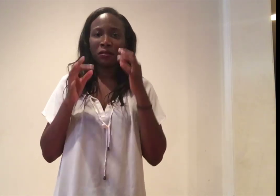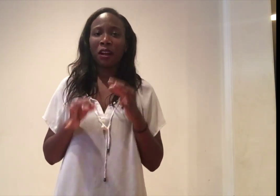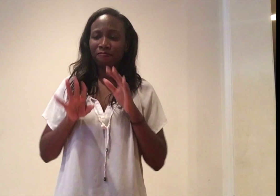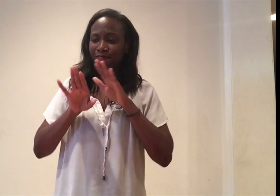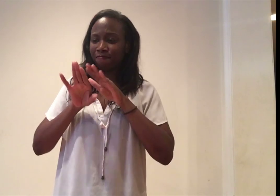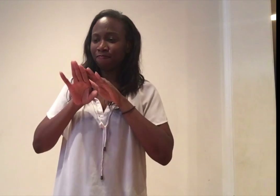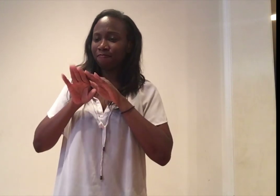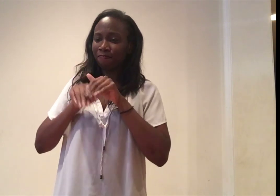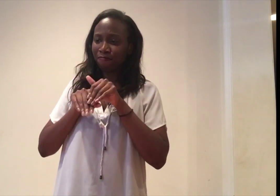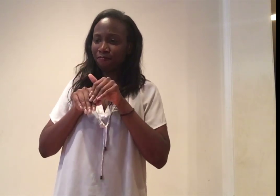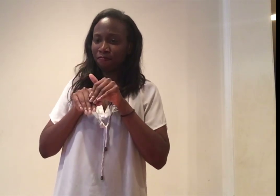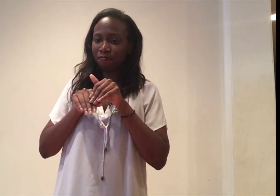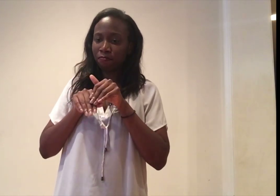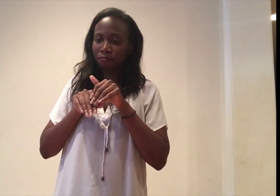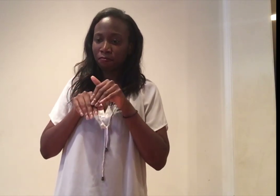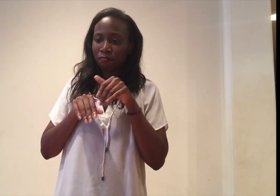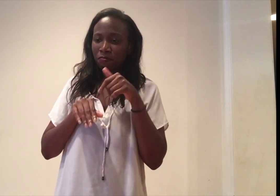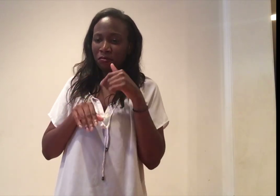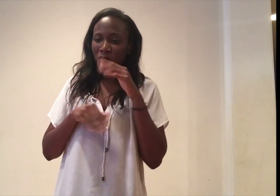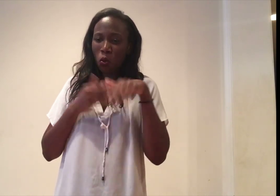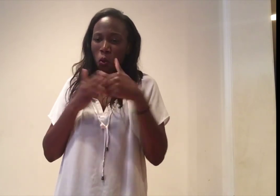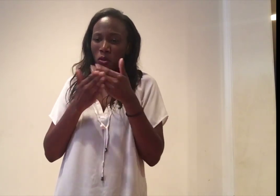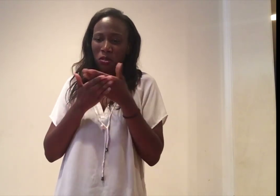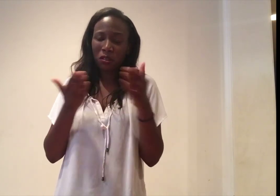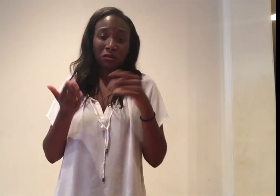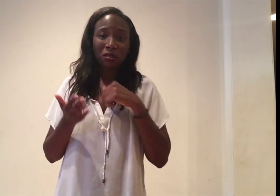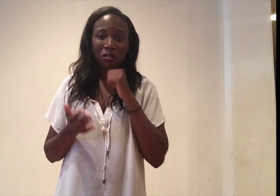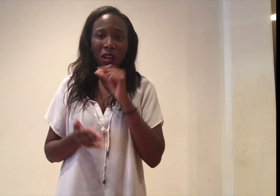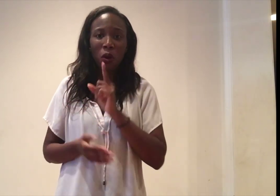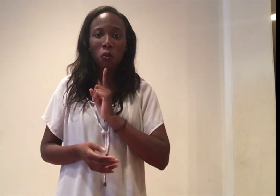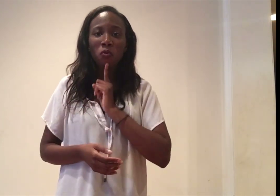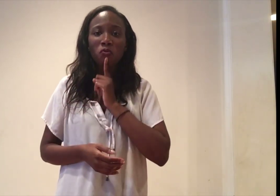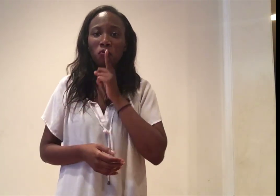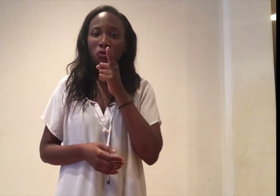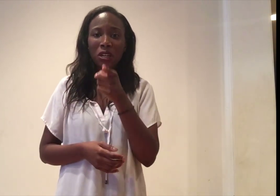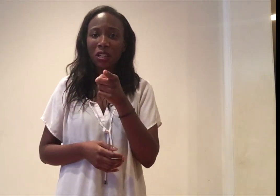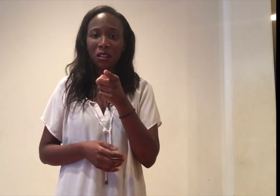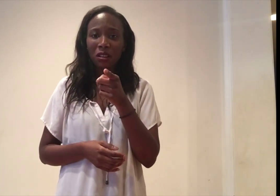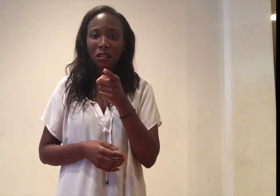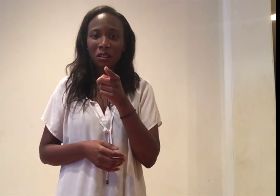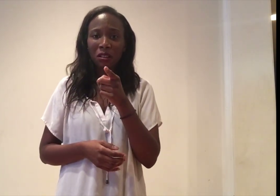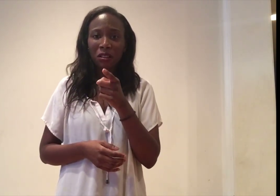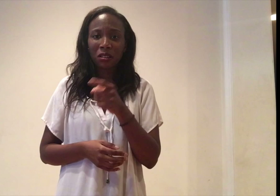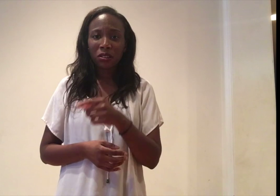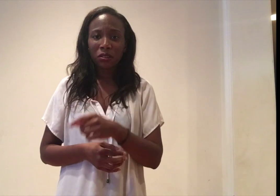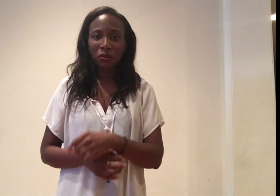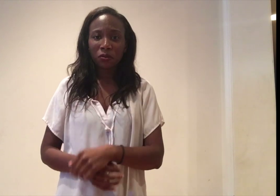so instead I pretended the whole thing wasn’t real.